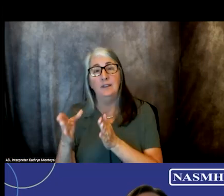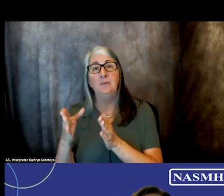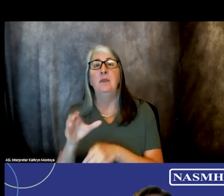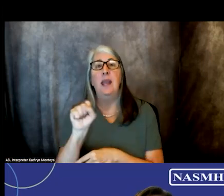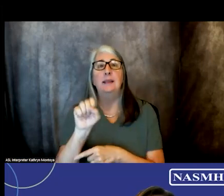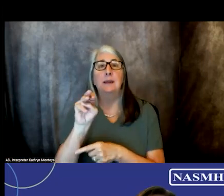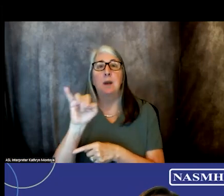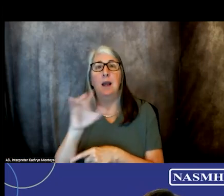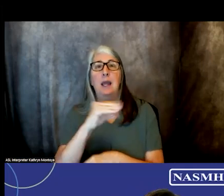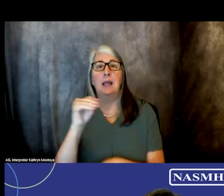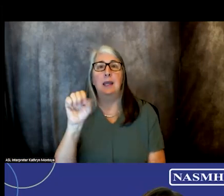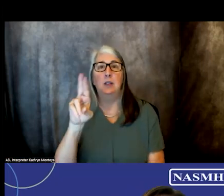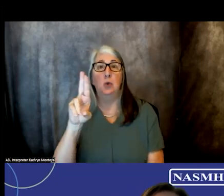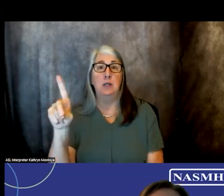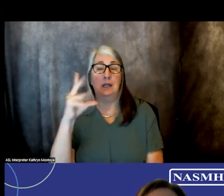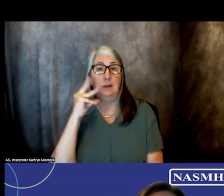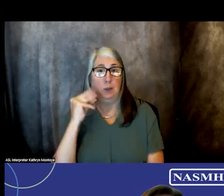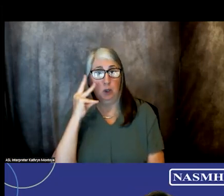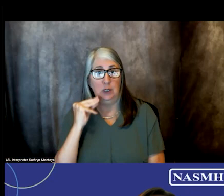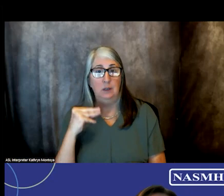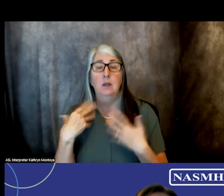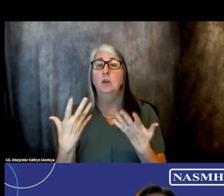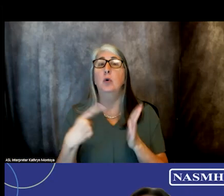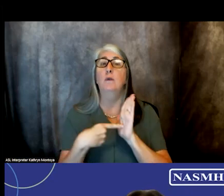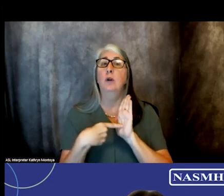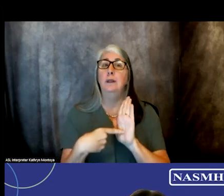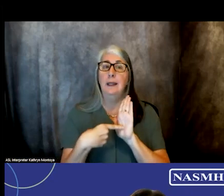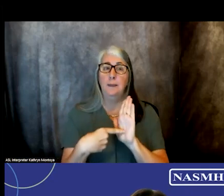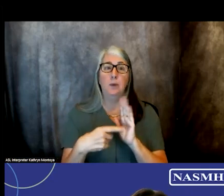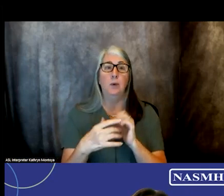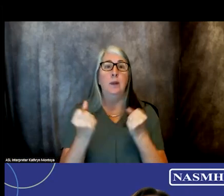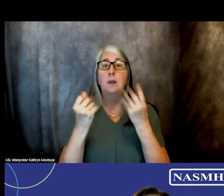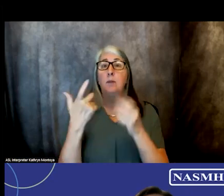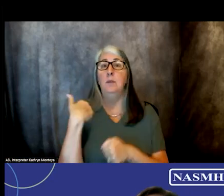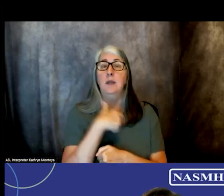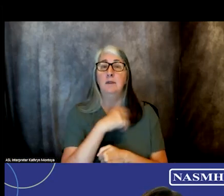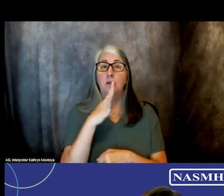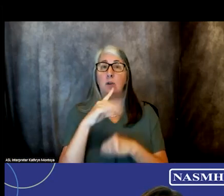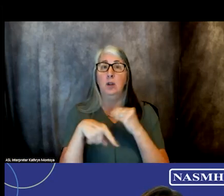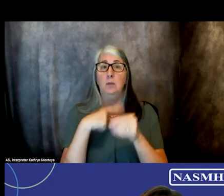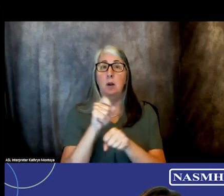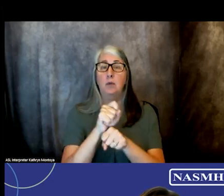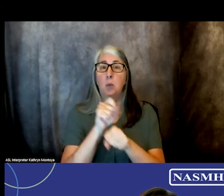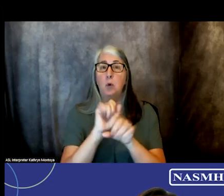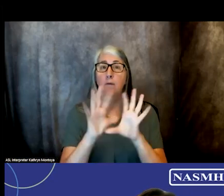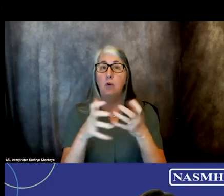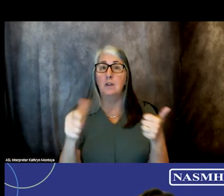SUD. FOR EXAMPLE, MANY OF US ARE TALKING ABOUT THE WORKFORCE CHALLENGES. HERE IS A POOL OF